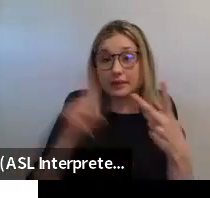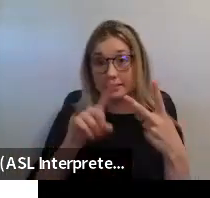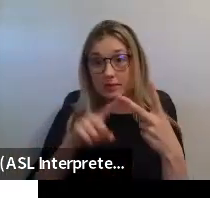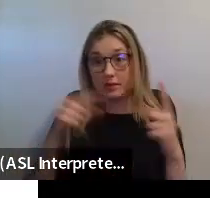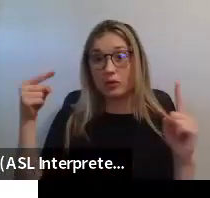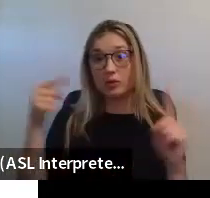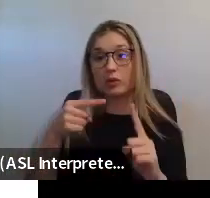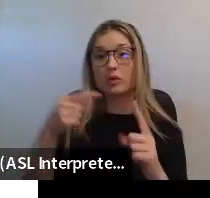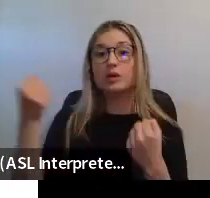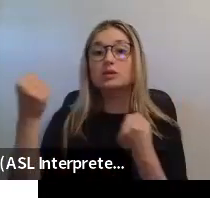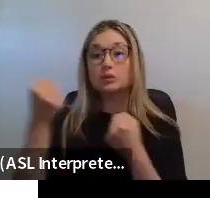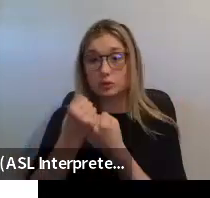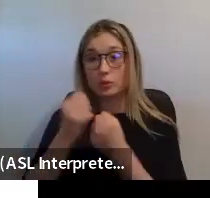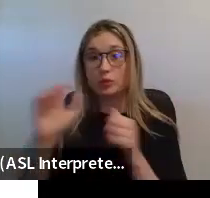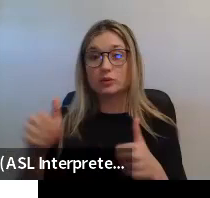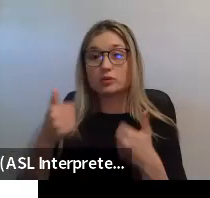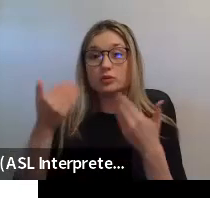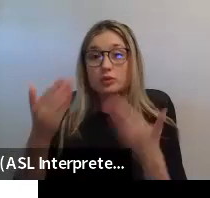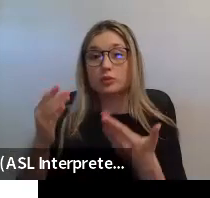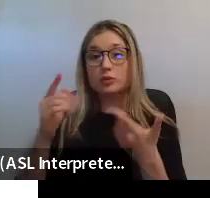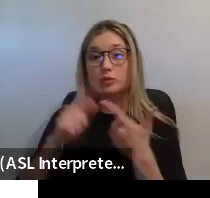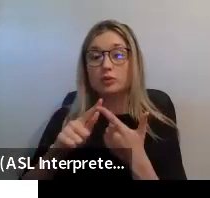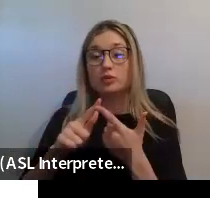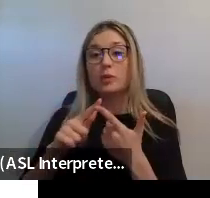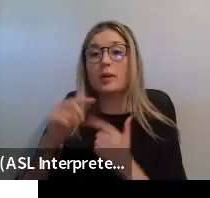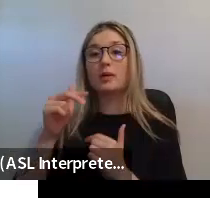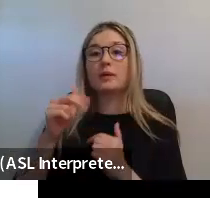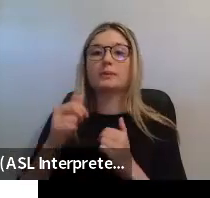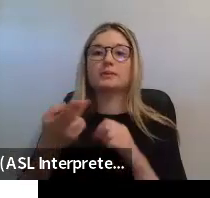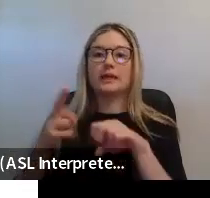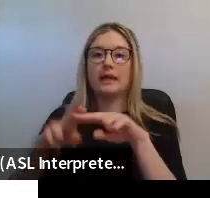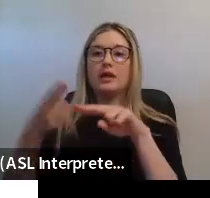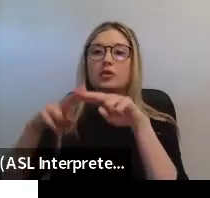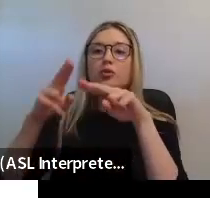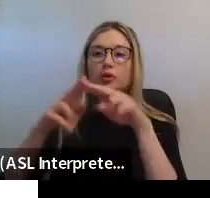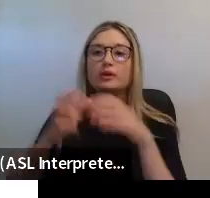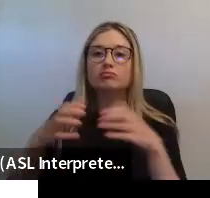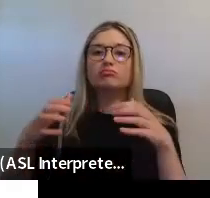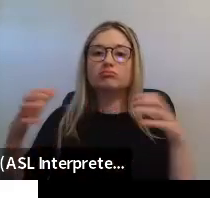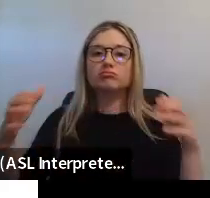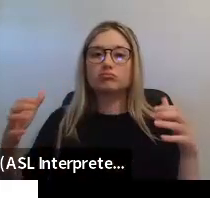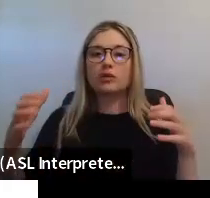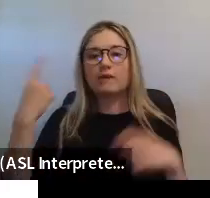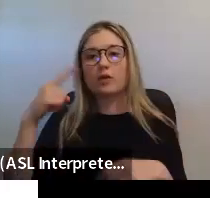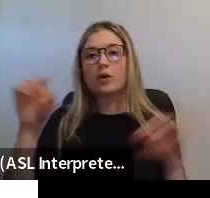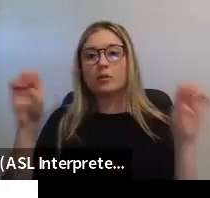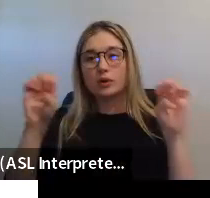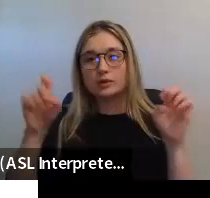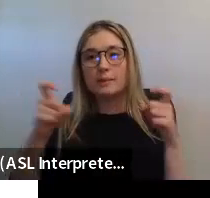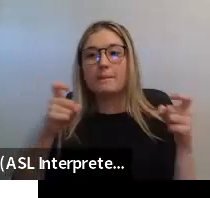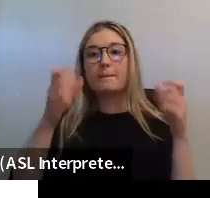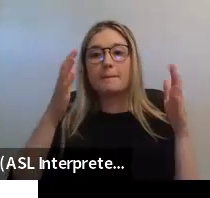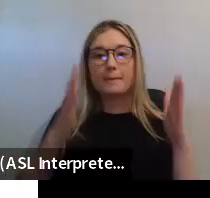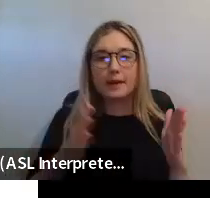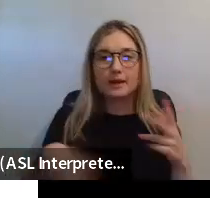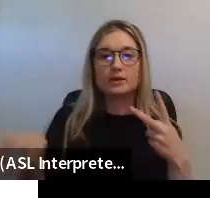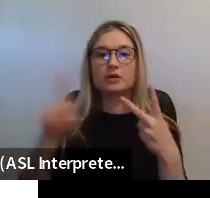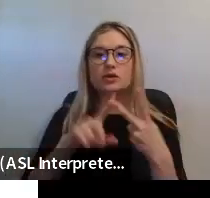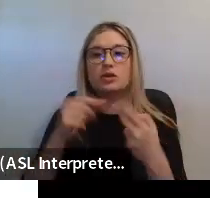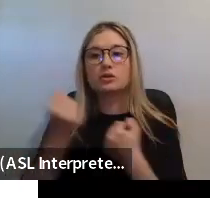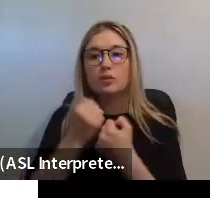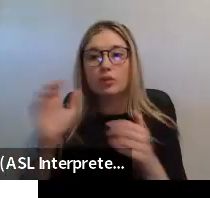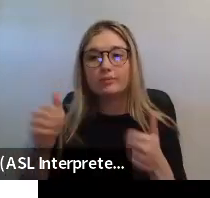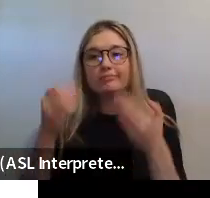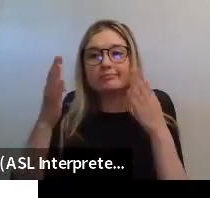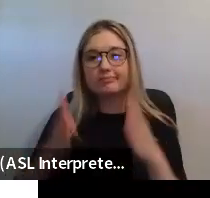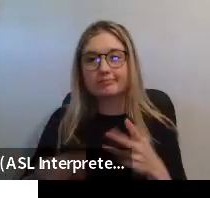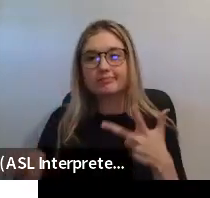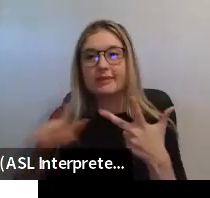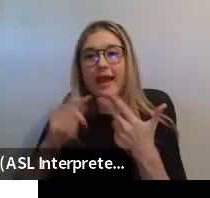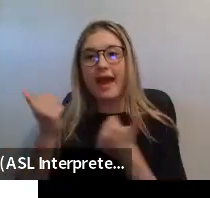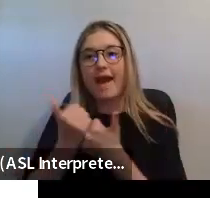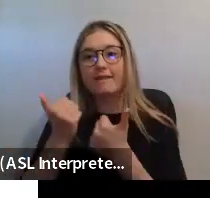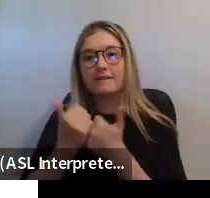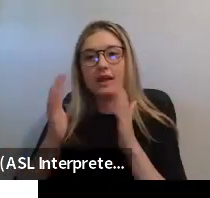But 2 s goal is to support and contribute to capacity building efforts for emergency managers support providers, advocates, and as well as individuals, with disabilities.